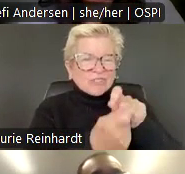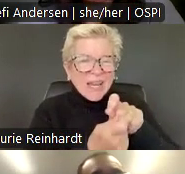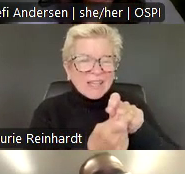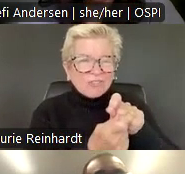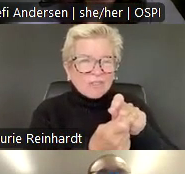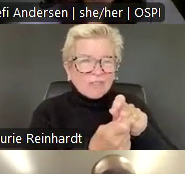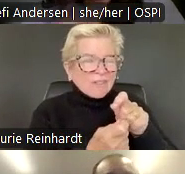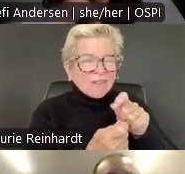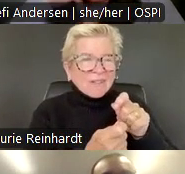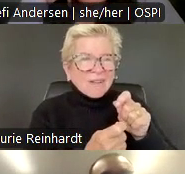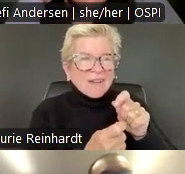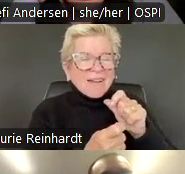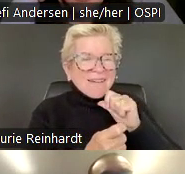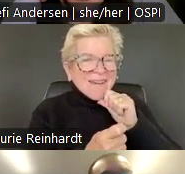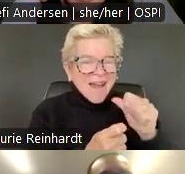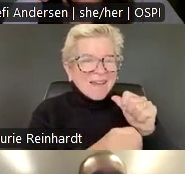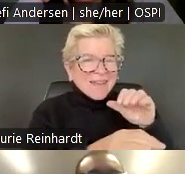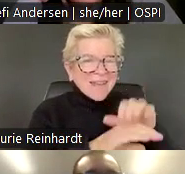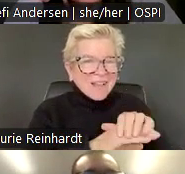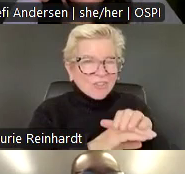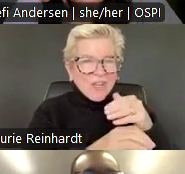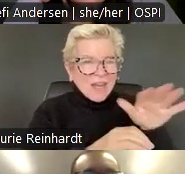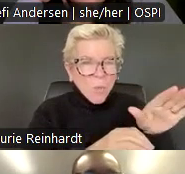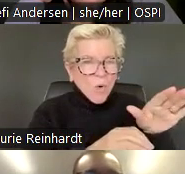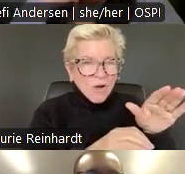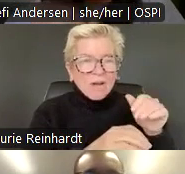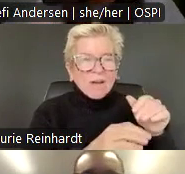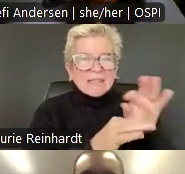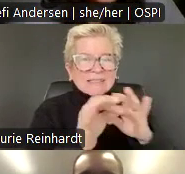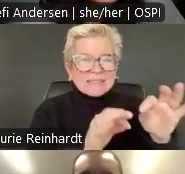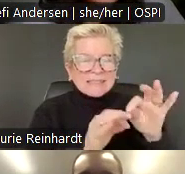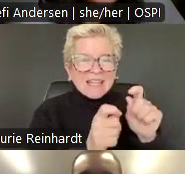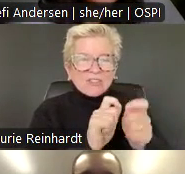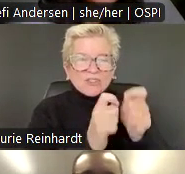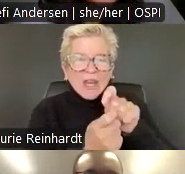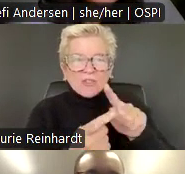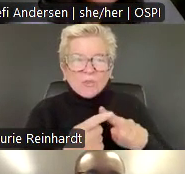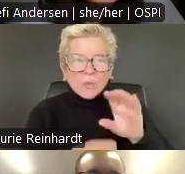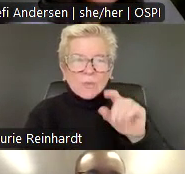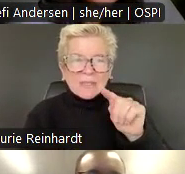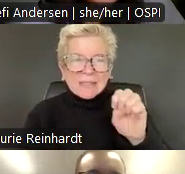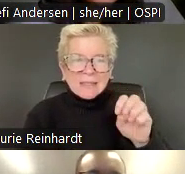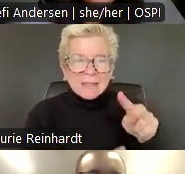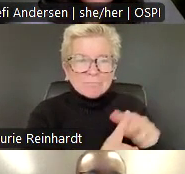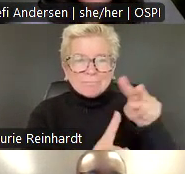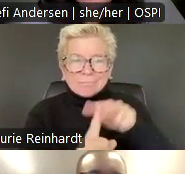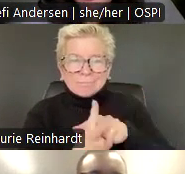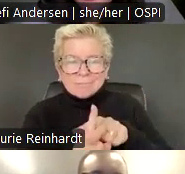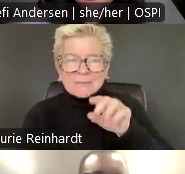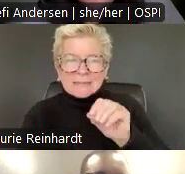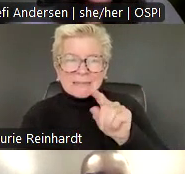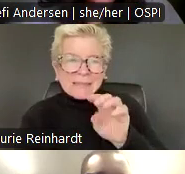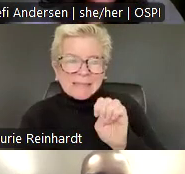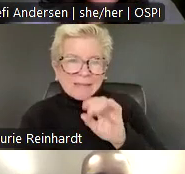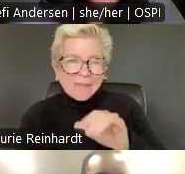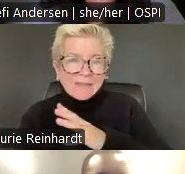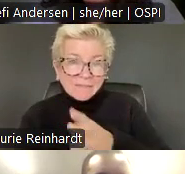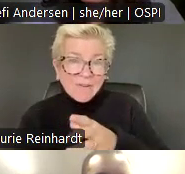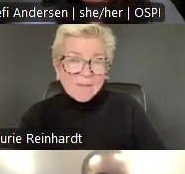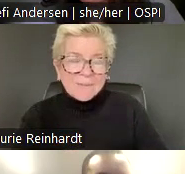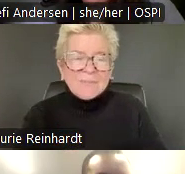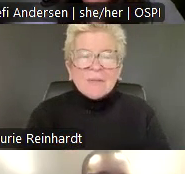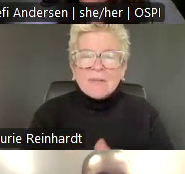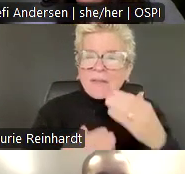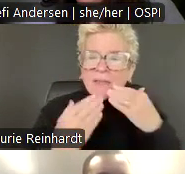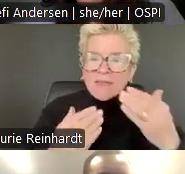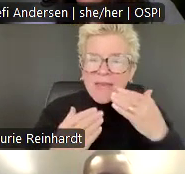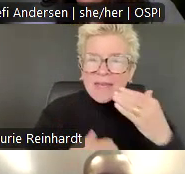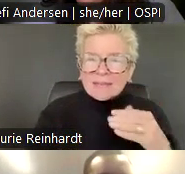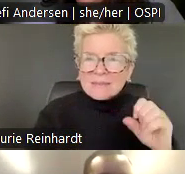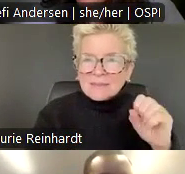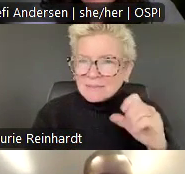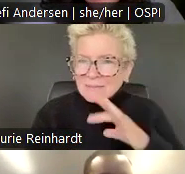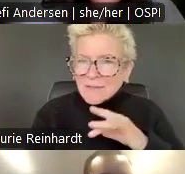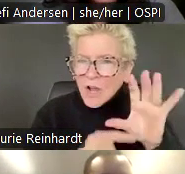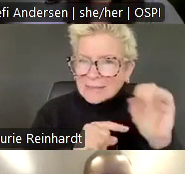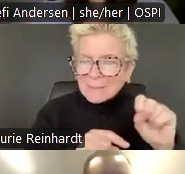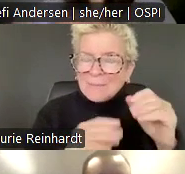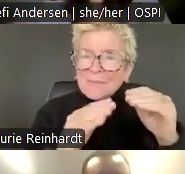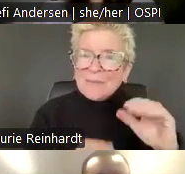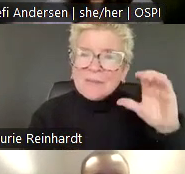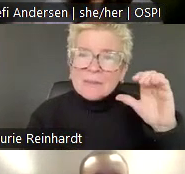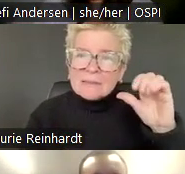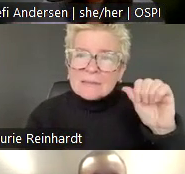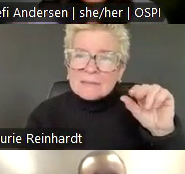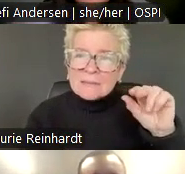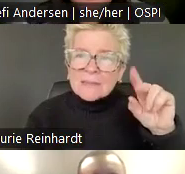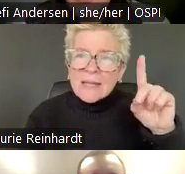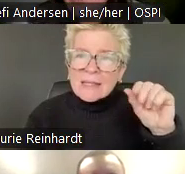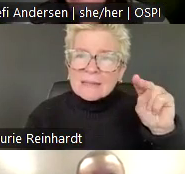English to CTE. That's awesome, thanks and Candace, we talked a little bit for you